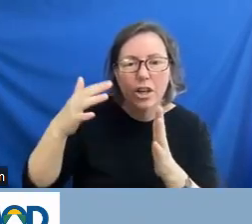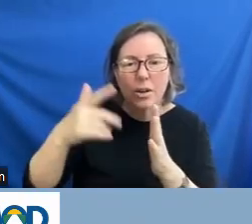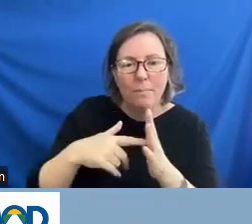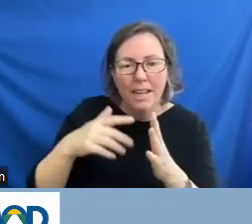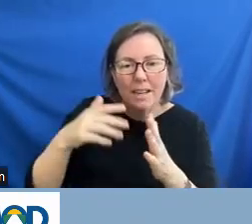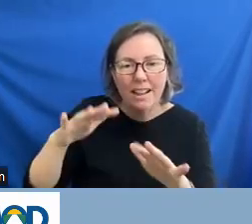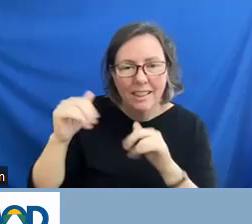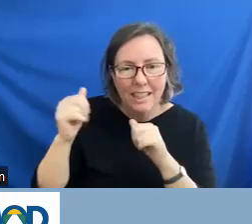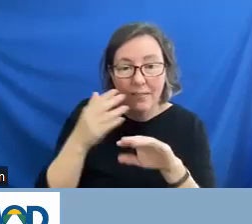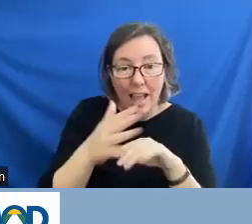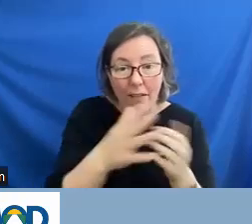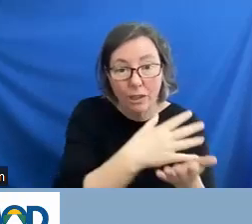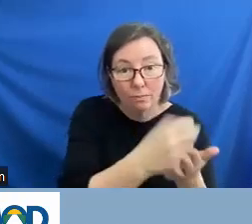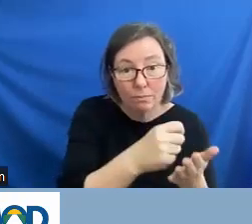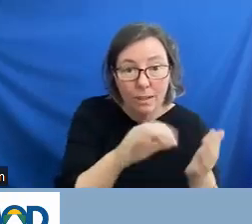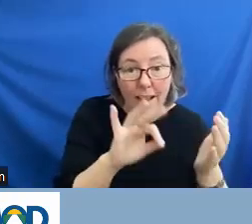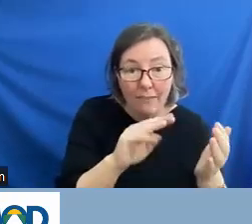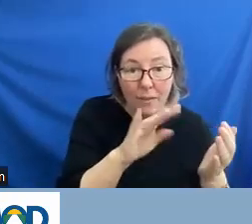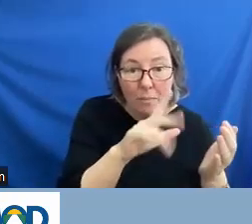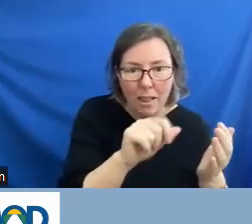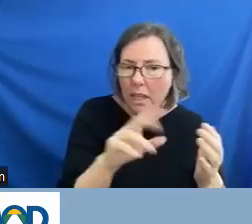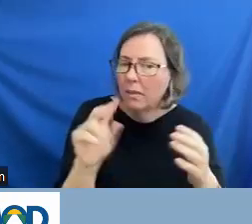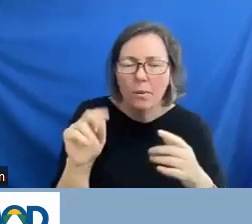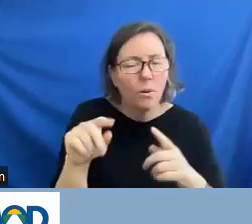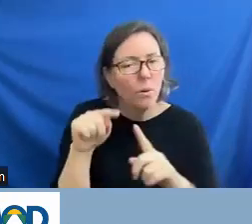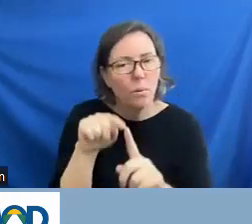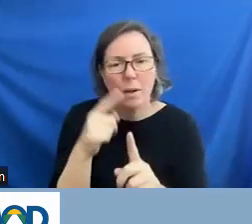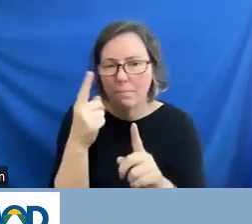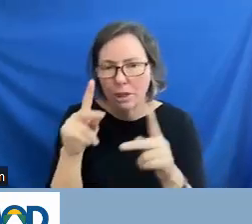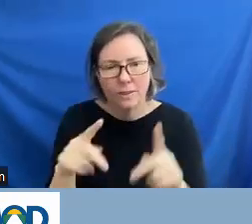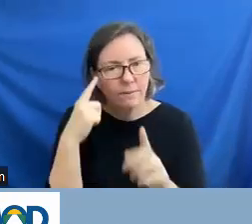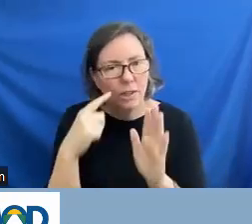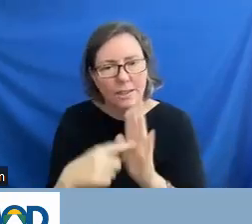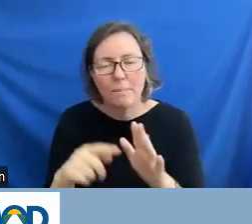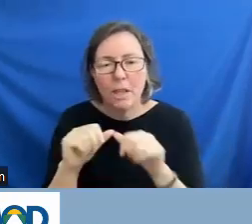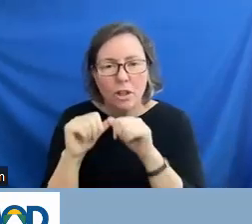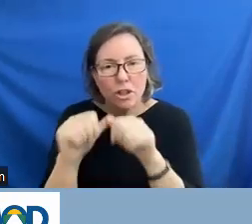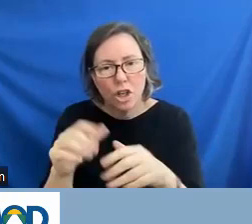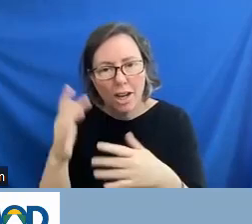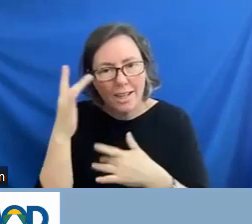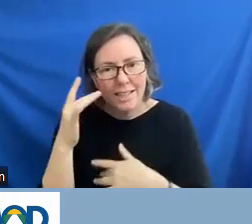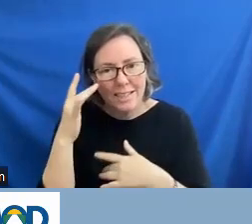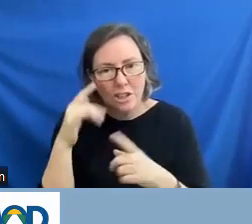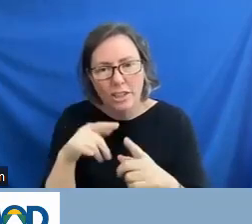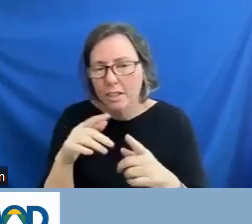No, we have at least one person who has a chronic condition that will be indefinite,